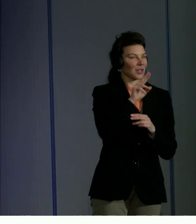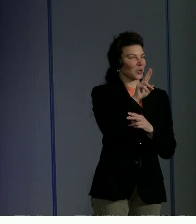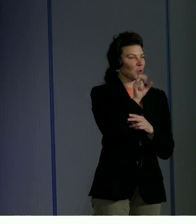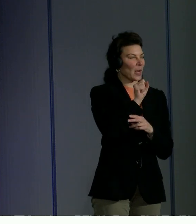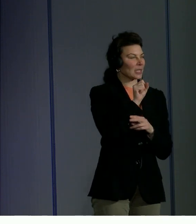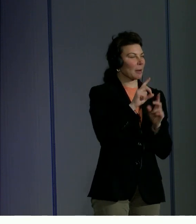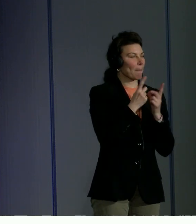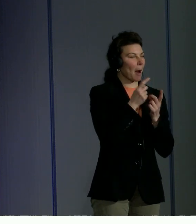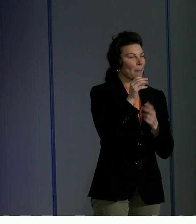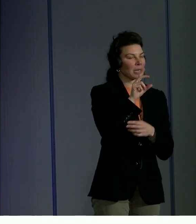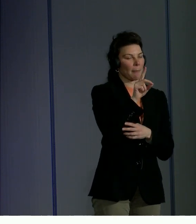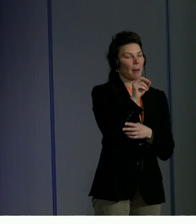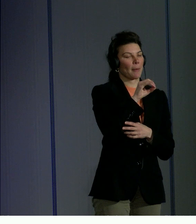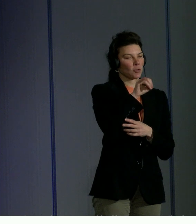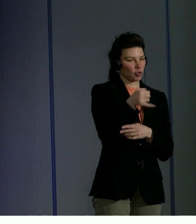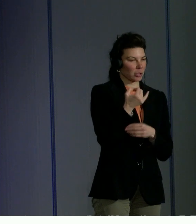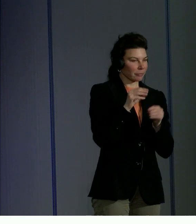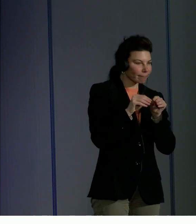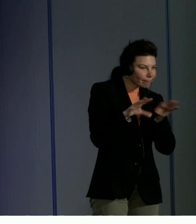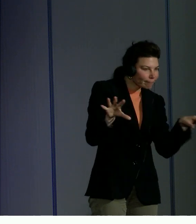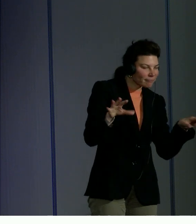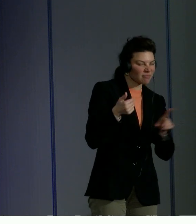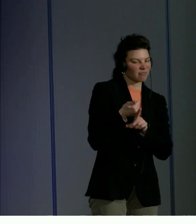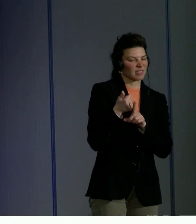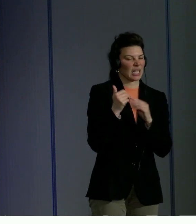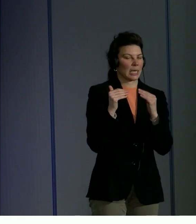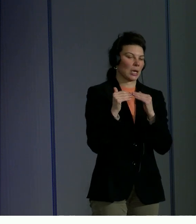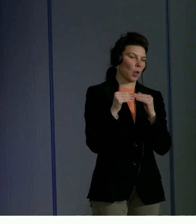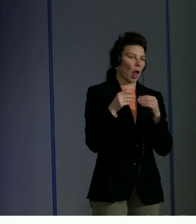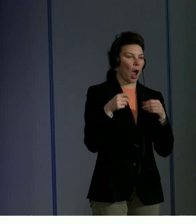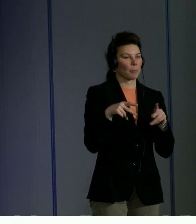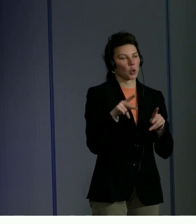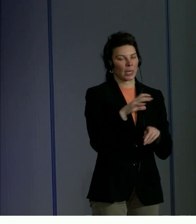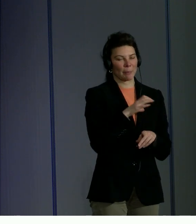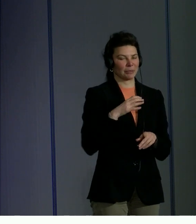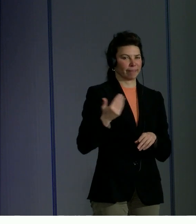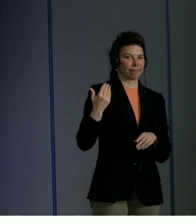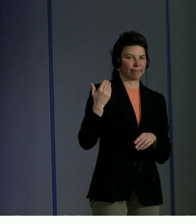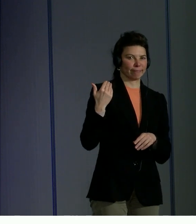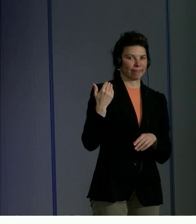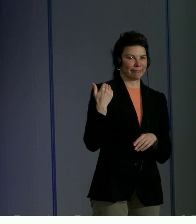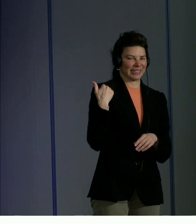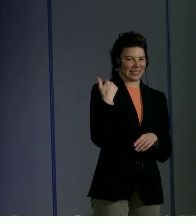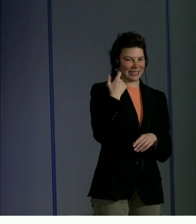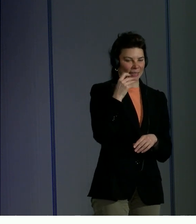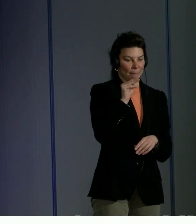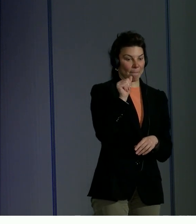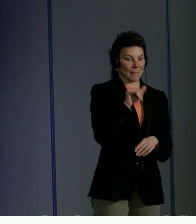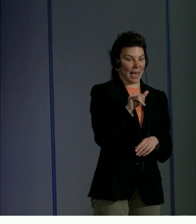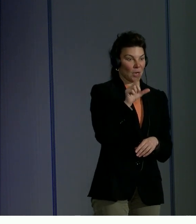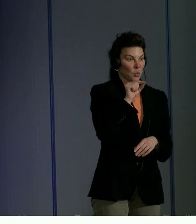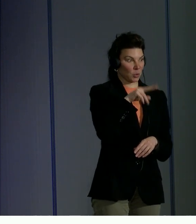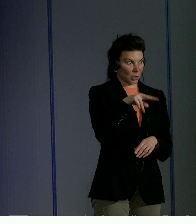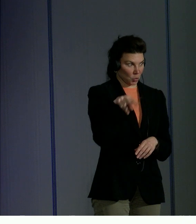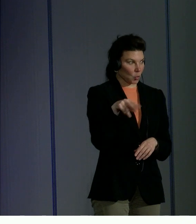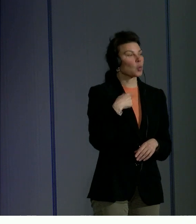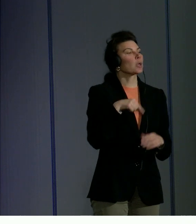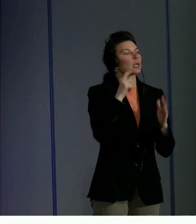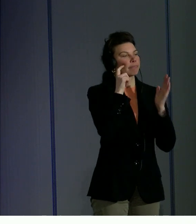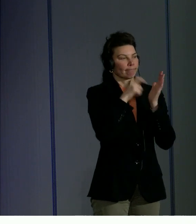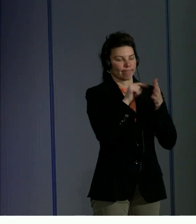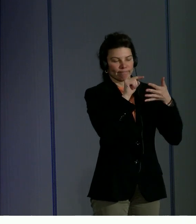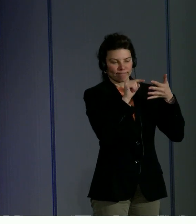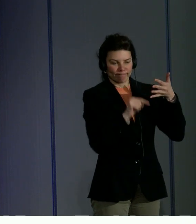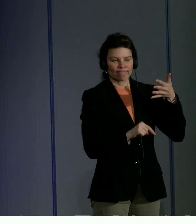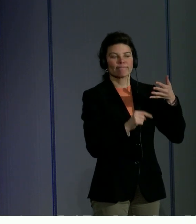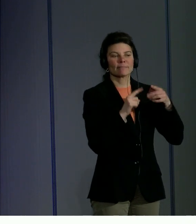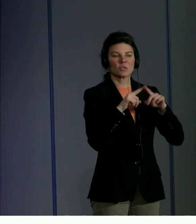Justice and equal opportunity commission in May 2022, we have identified couple of barriers that